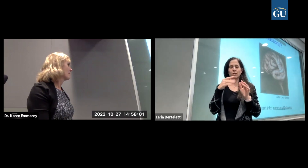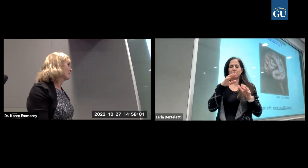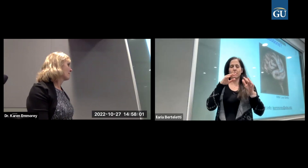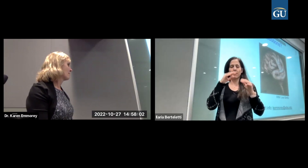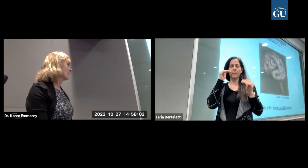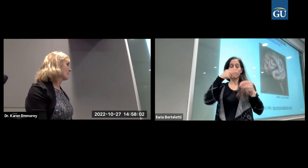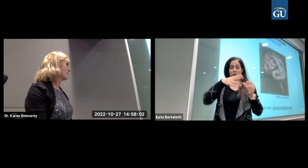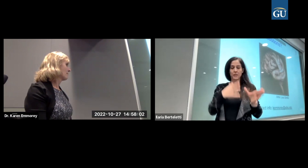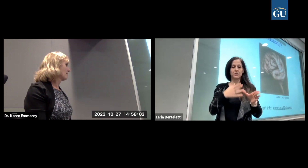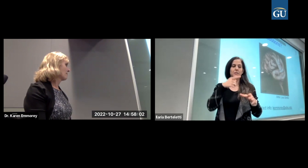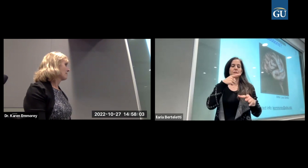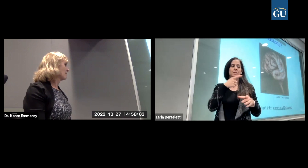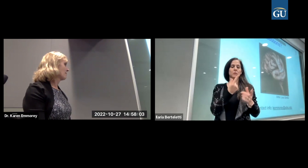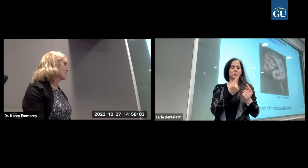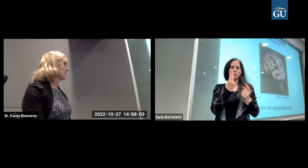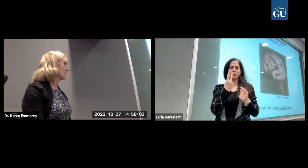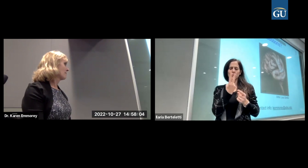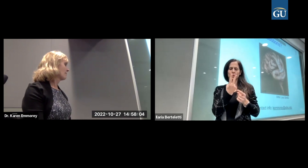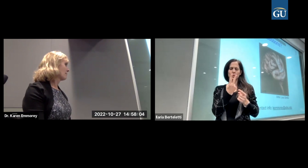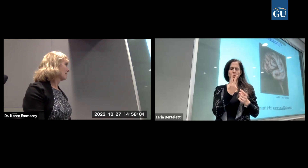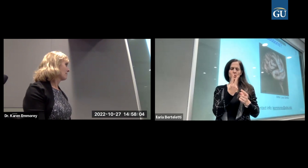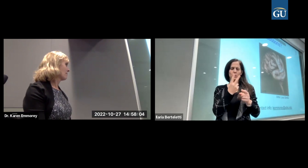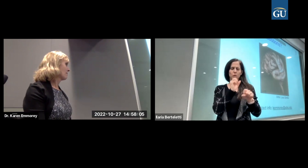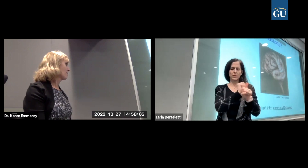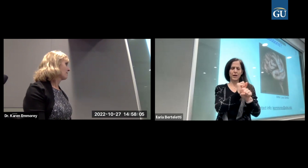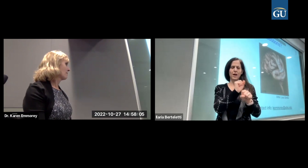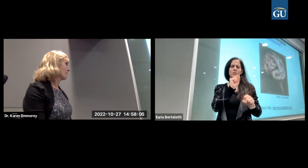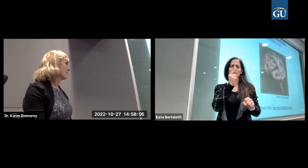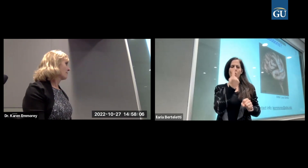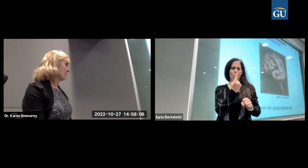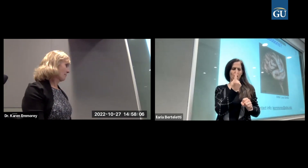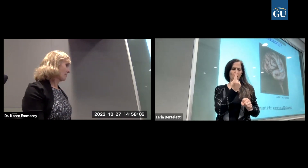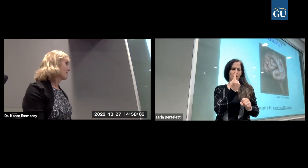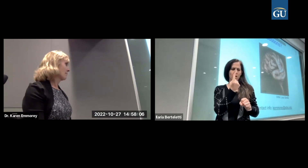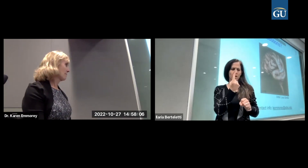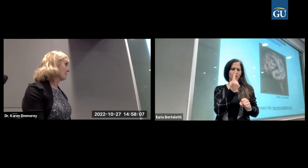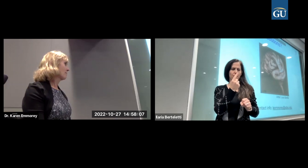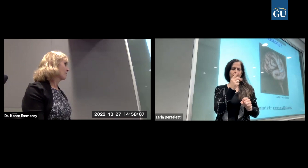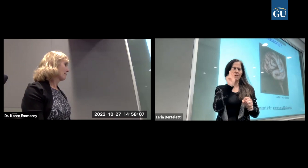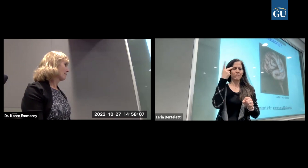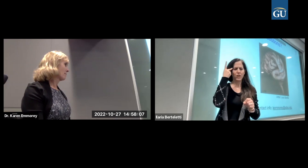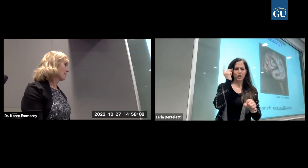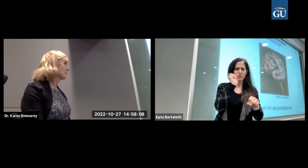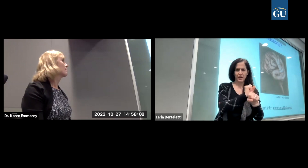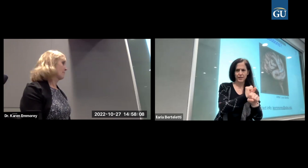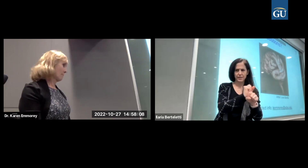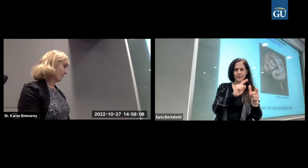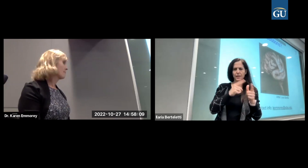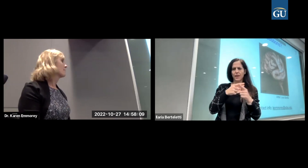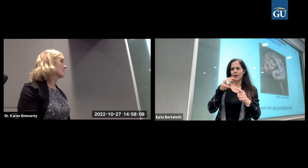and a morphological semantic tax. Okay, So for